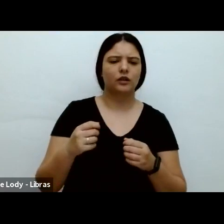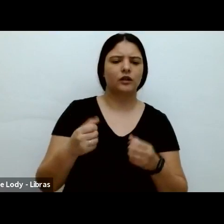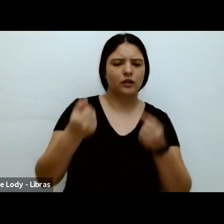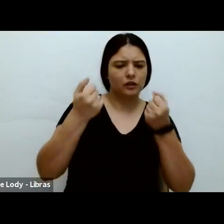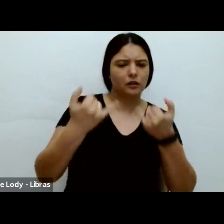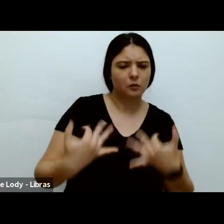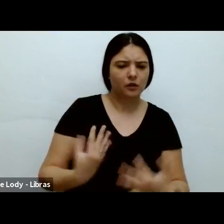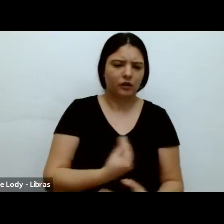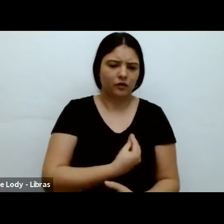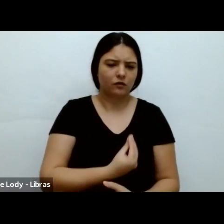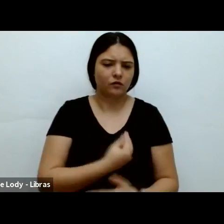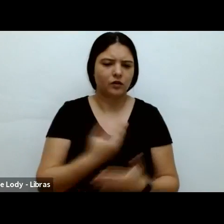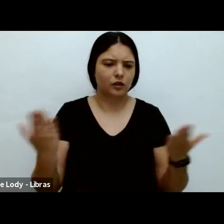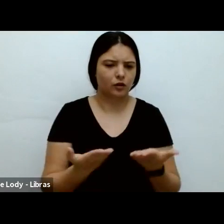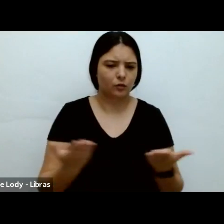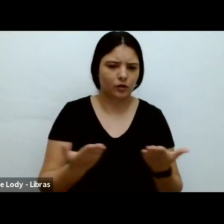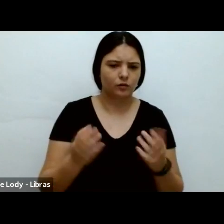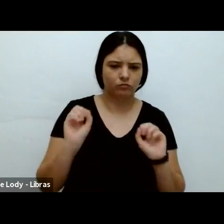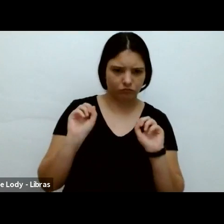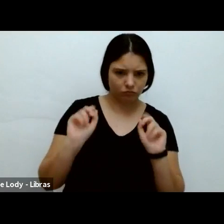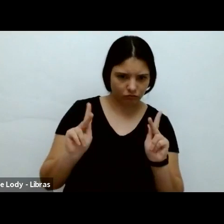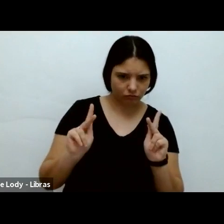our Yeah. yeah yeah.